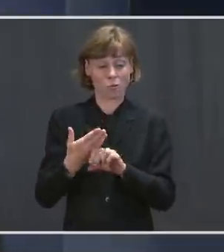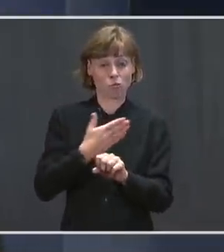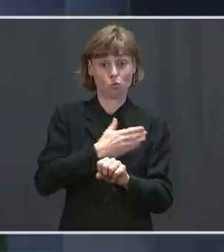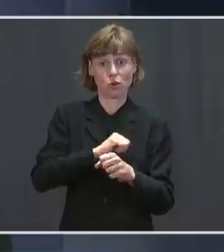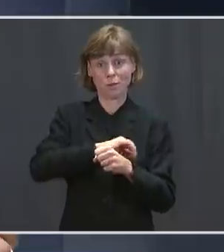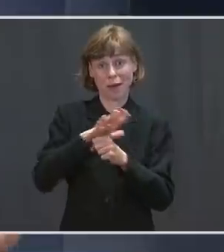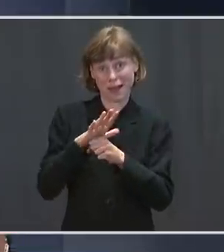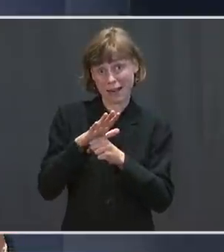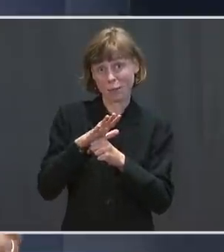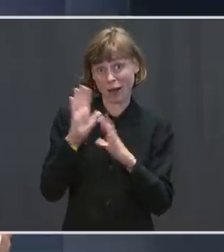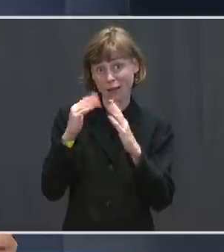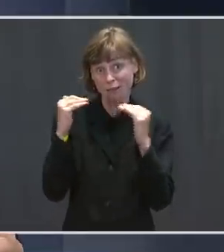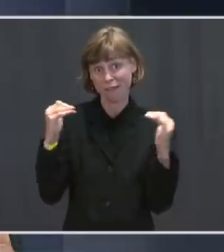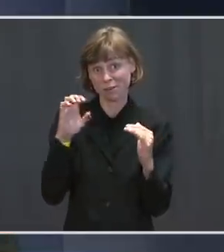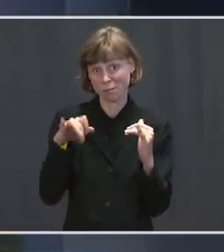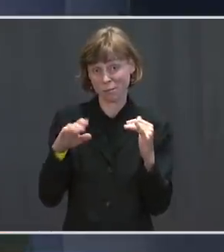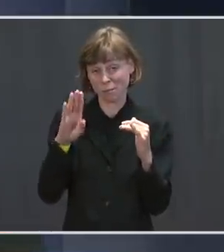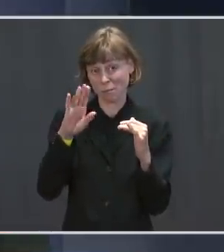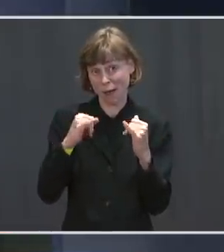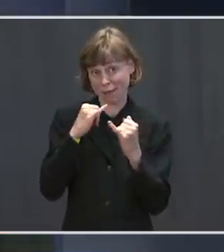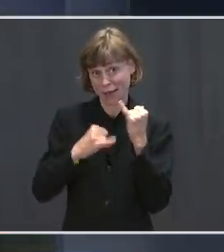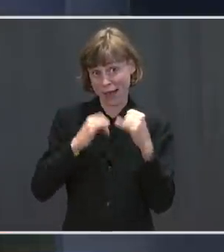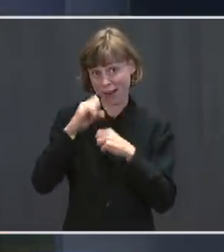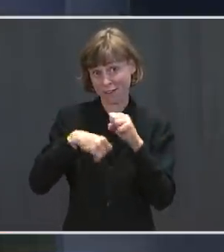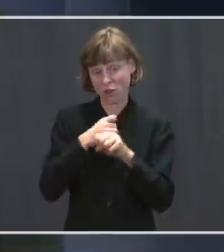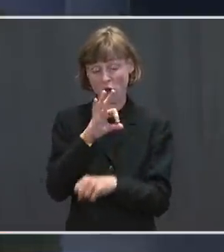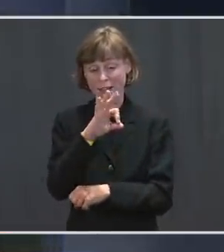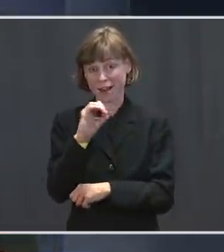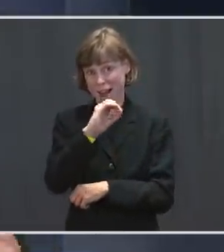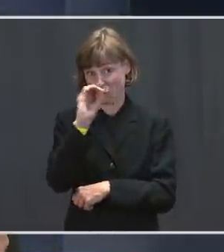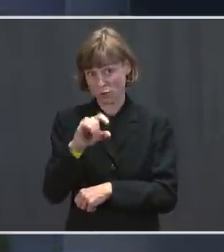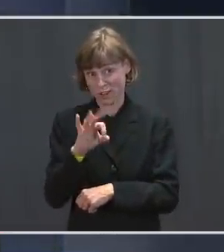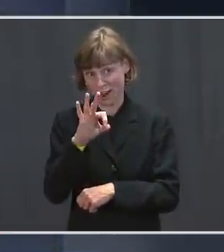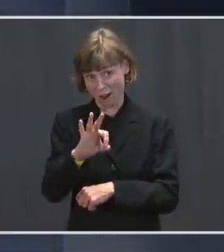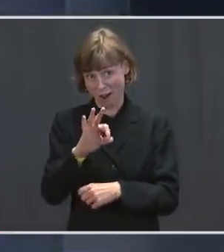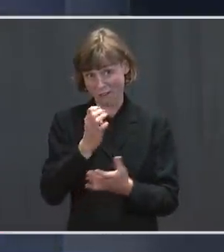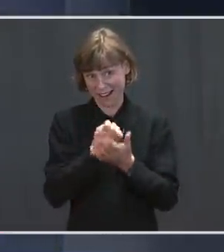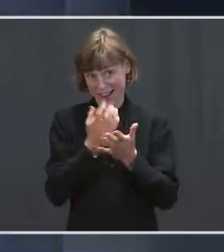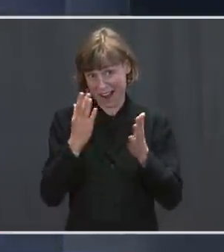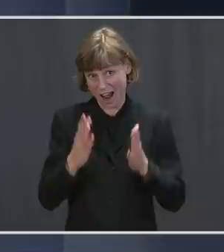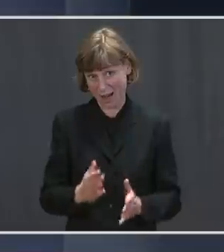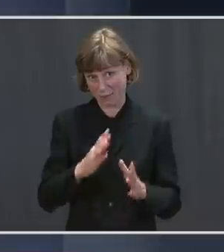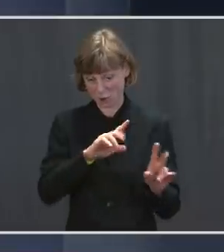And over 90 percent of economists surveyed by Reuters found it would drive substantial growth.